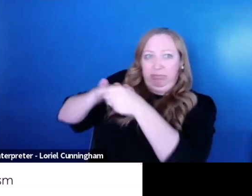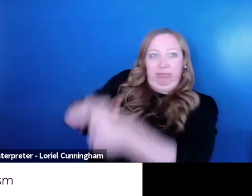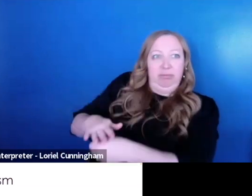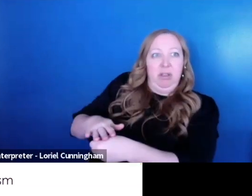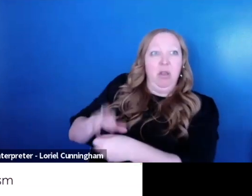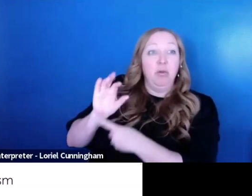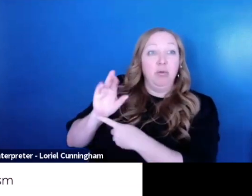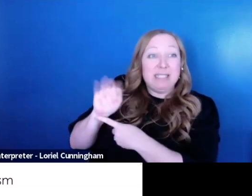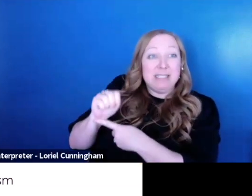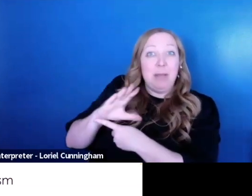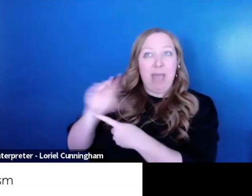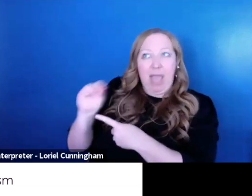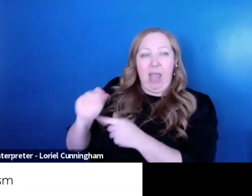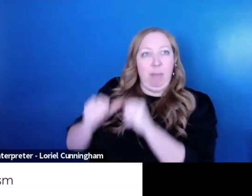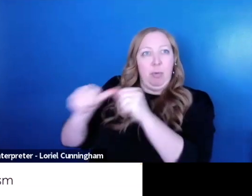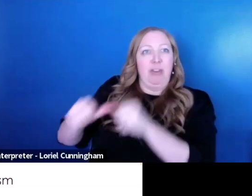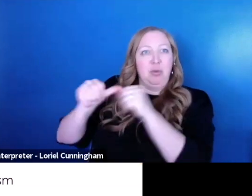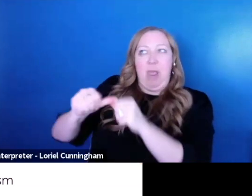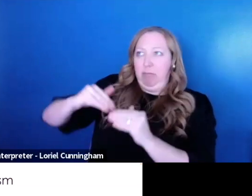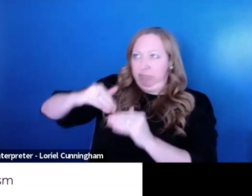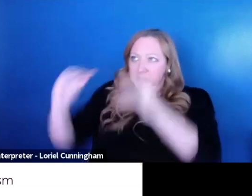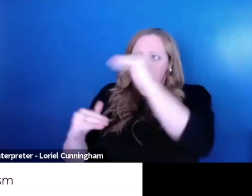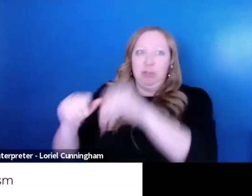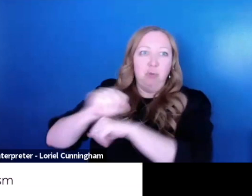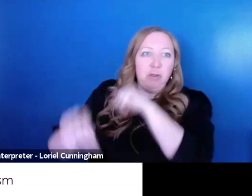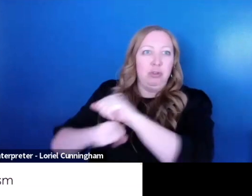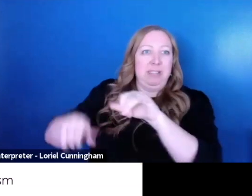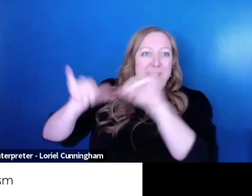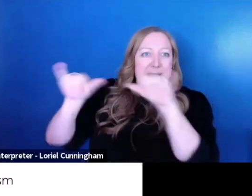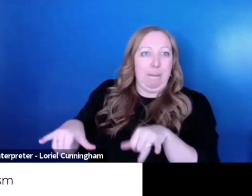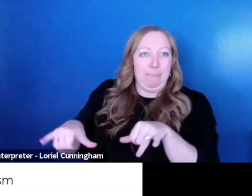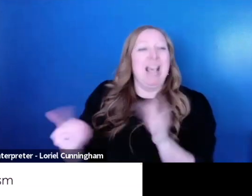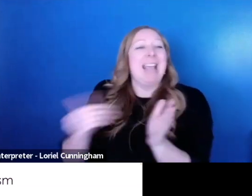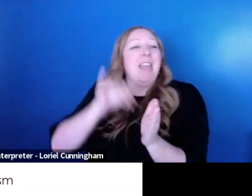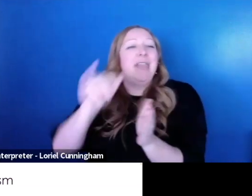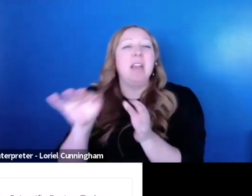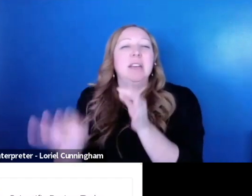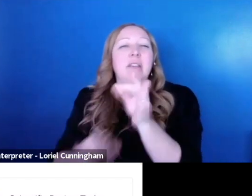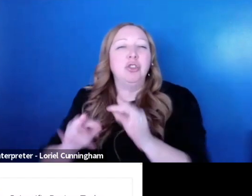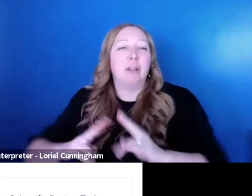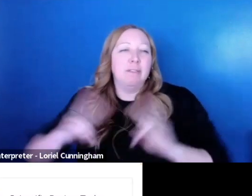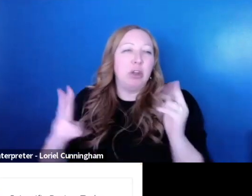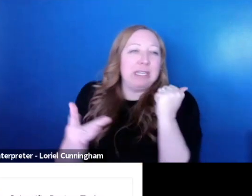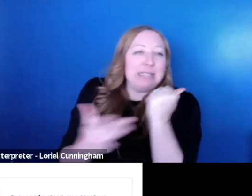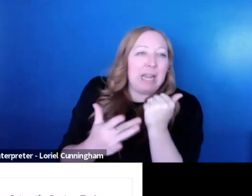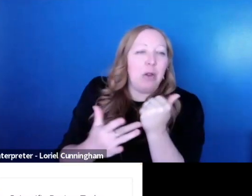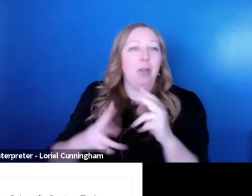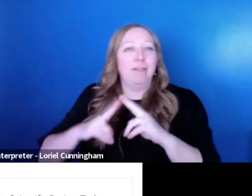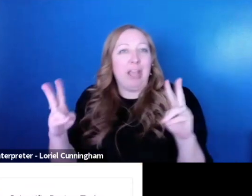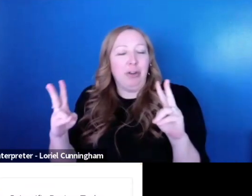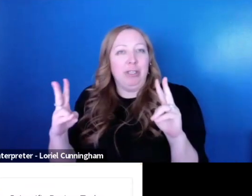inequality. Again, very technical, very sociological kind of definition. So I want us to think about then, what